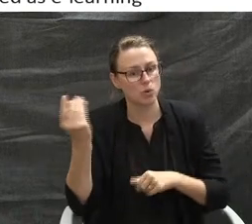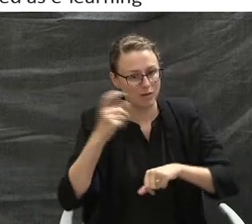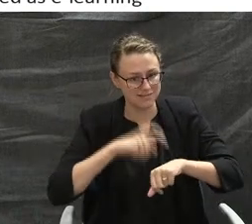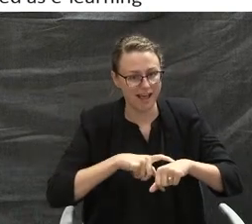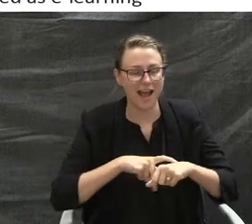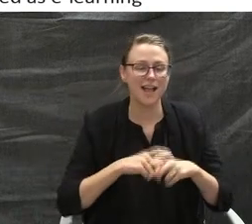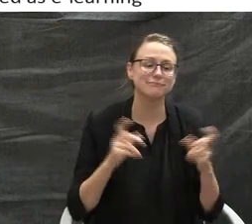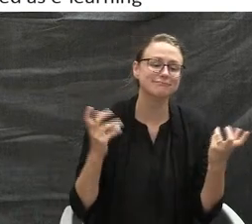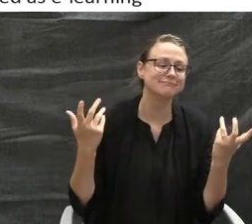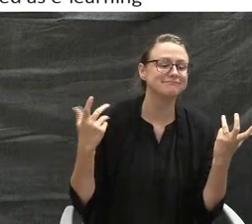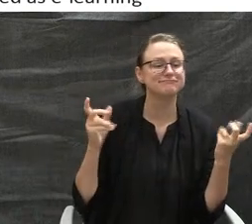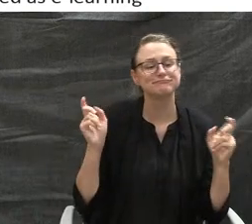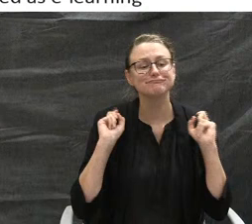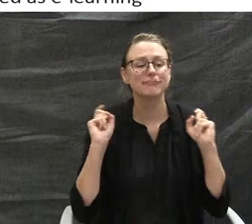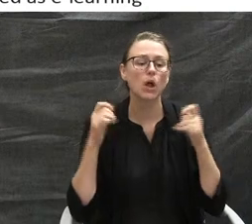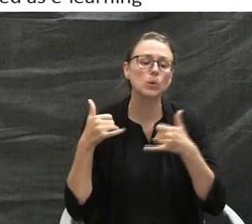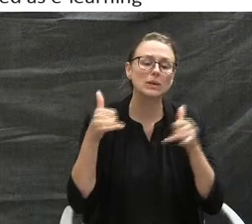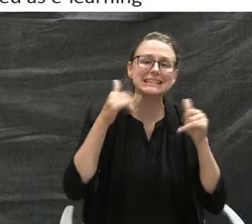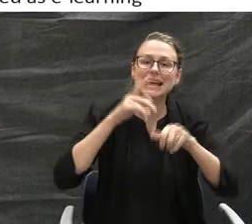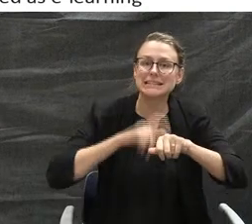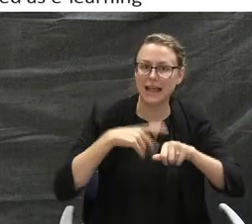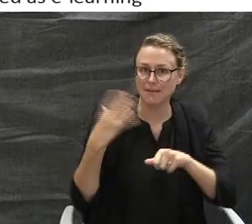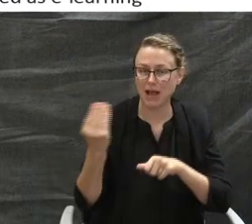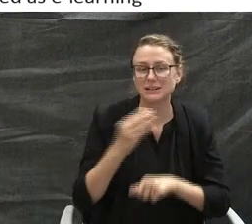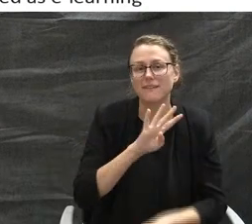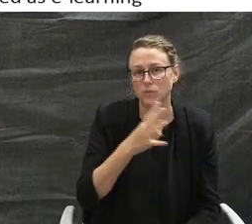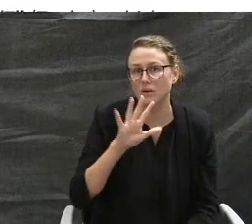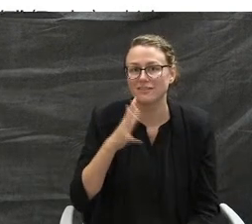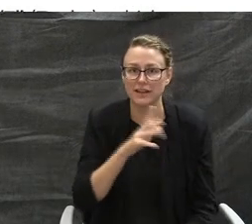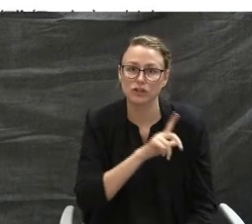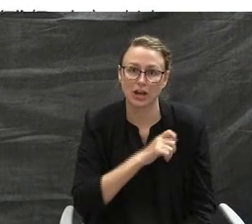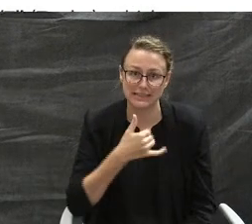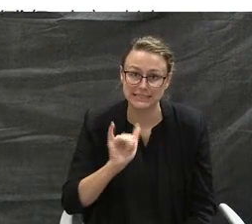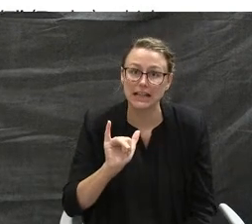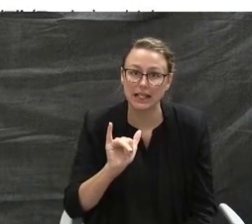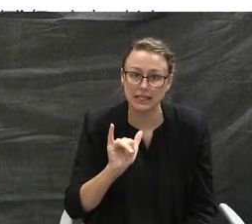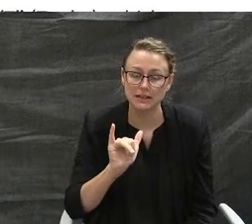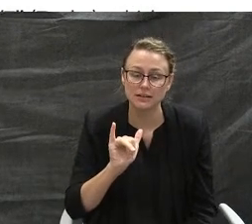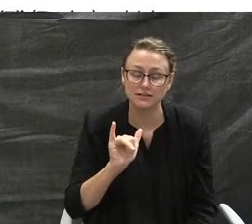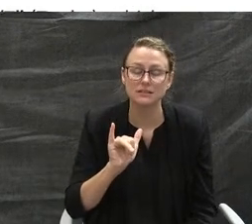time and and so forth for 4th and 5th graders as well on the